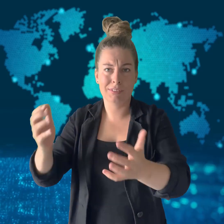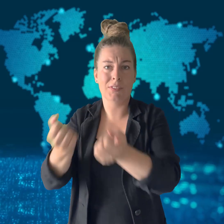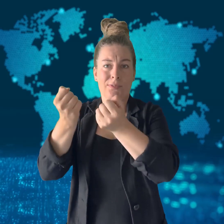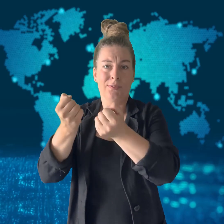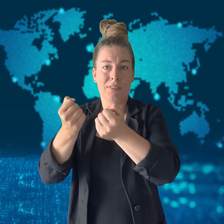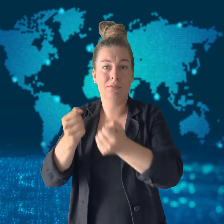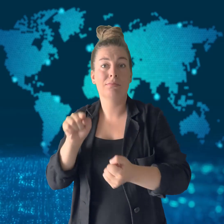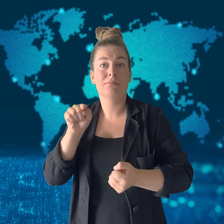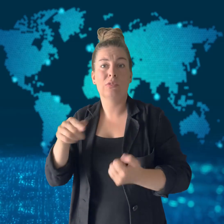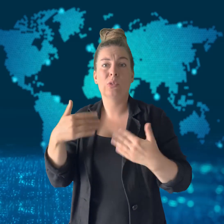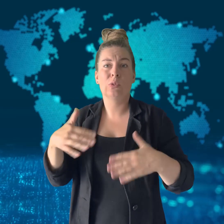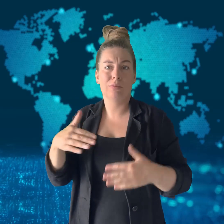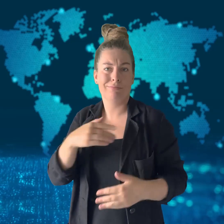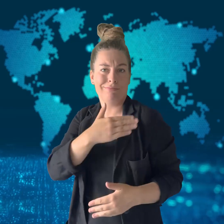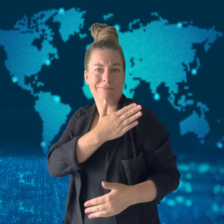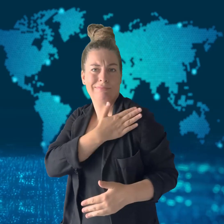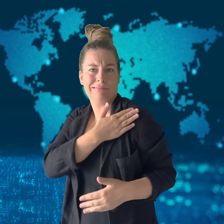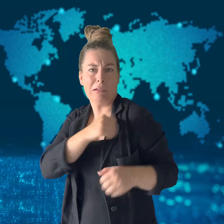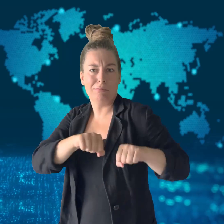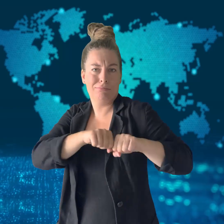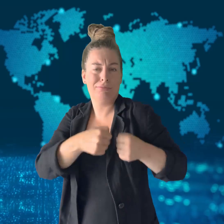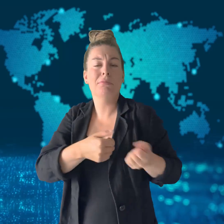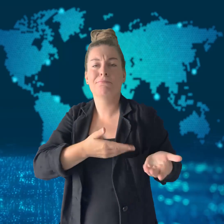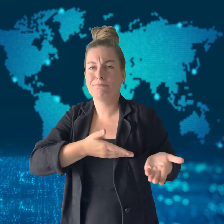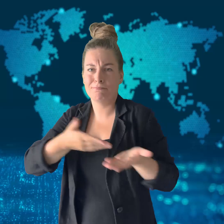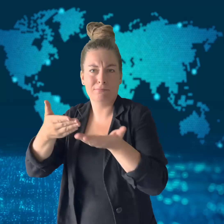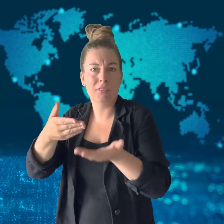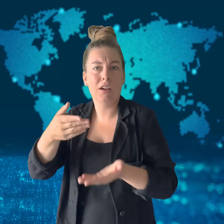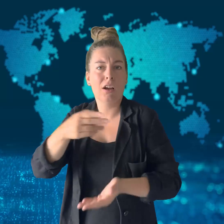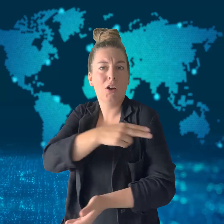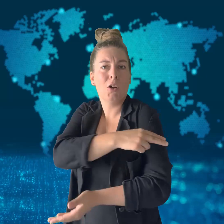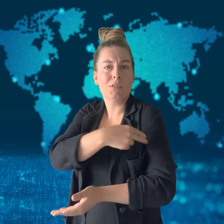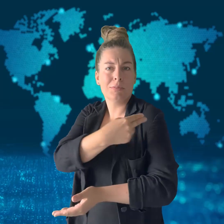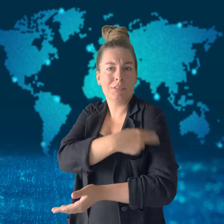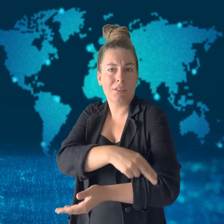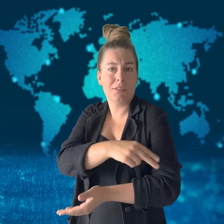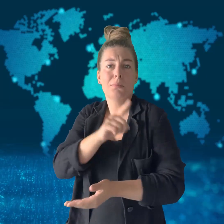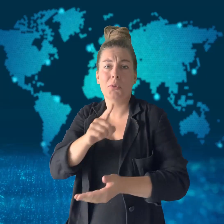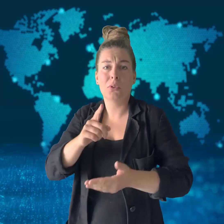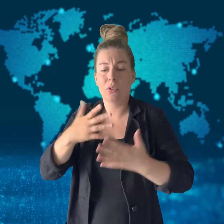but he was not in a life-threatening condition.